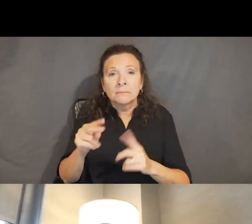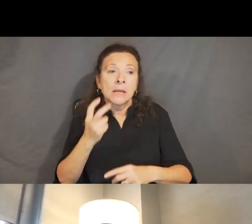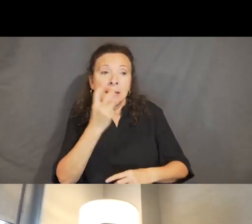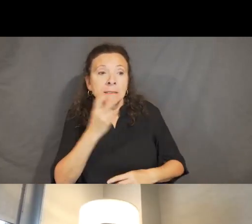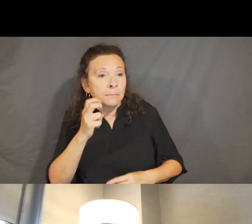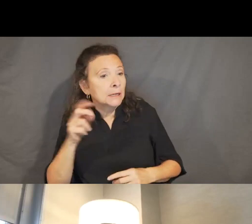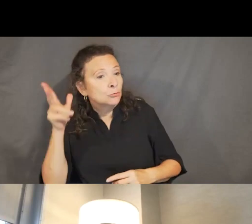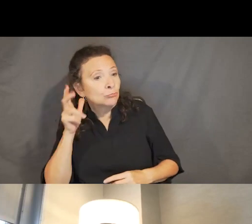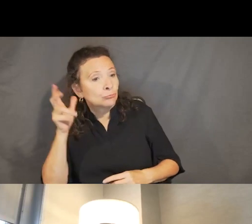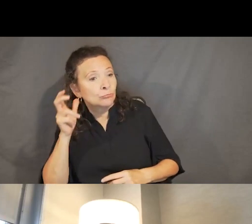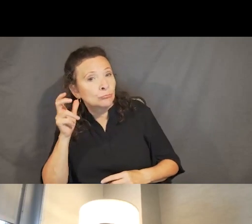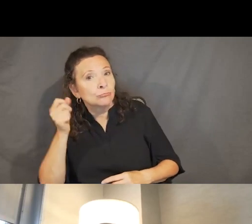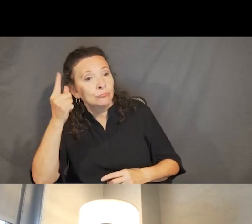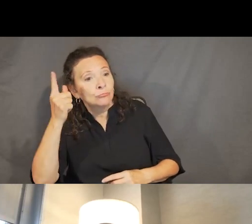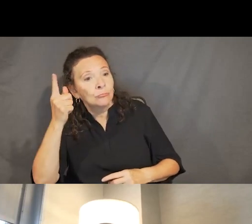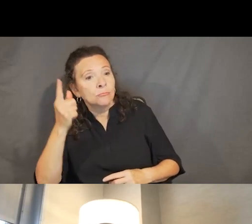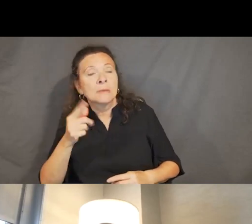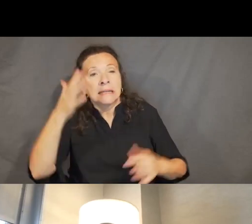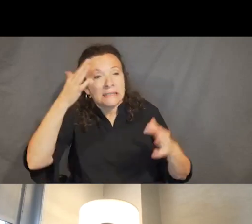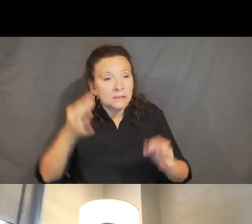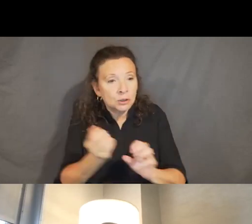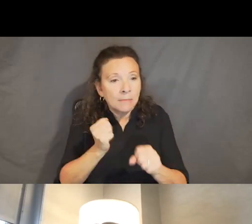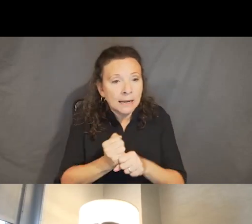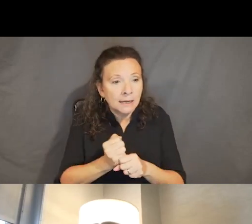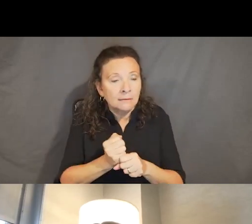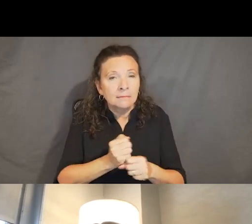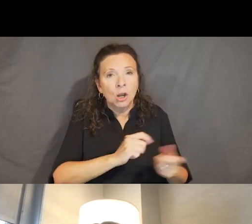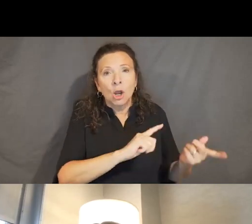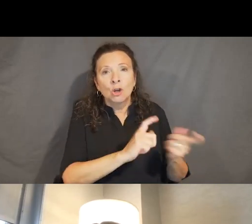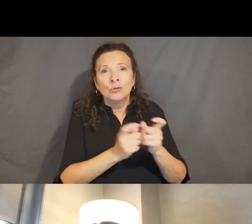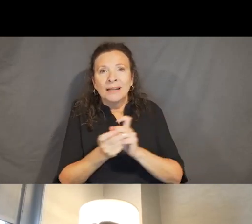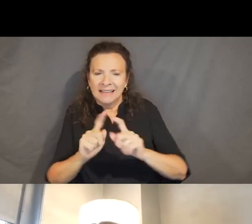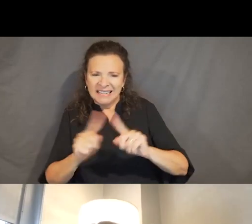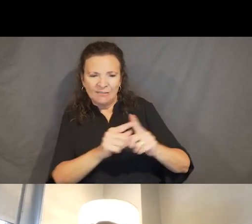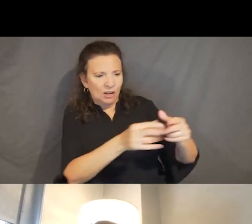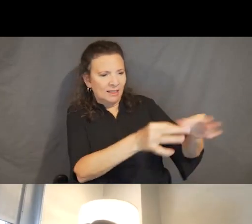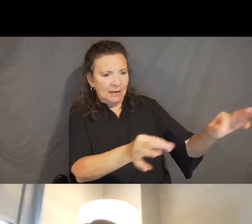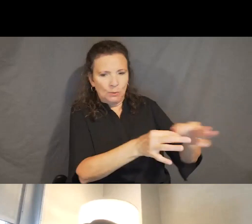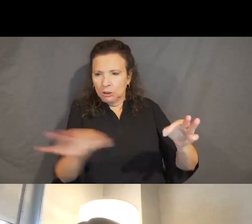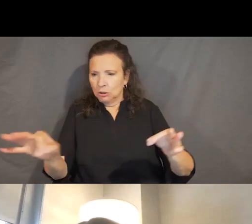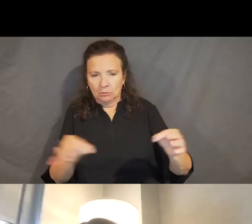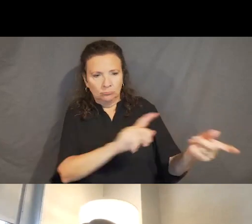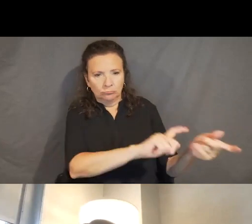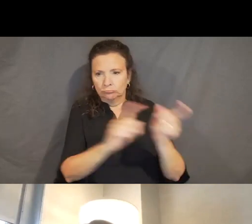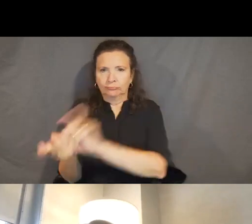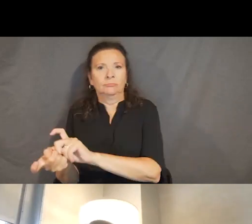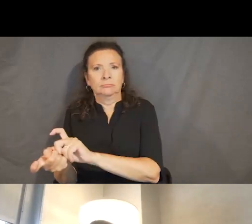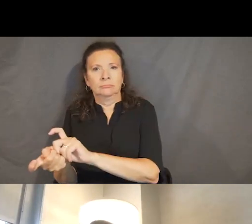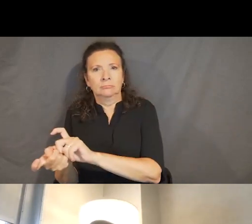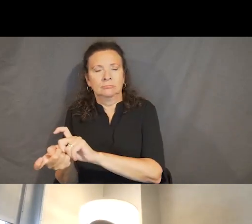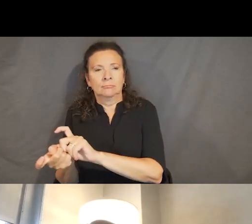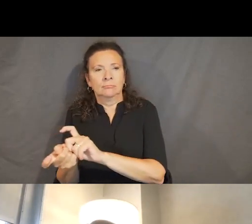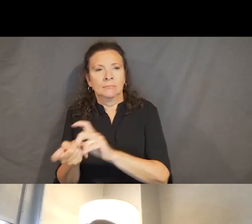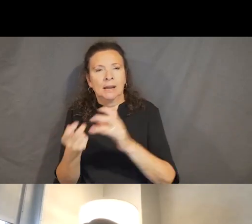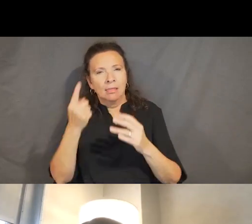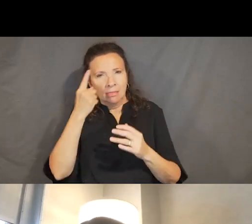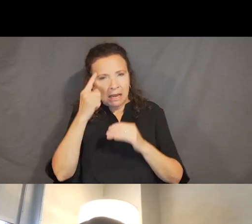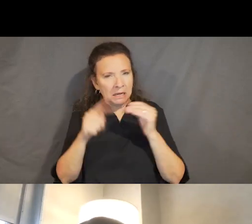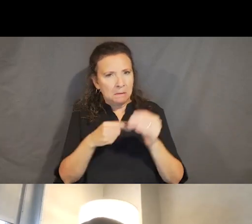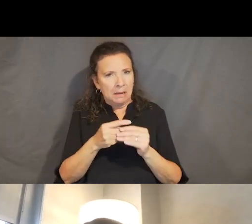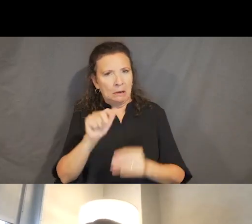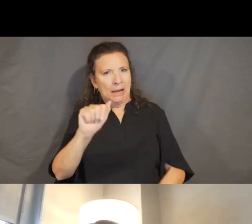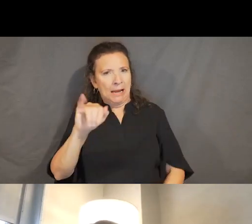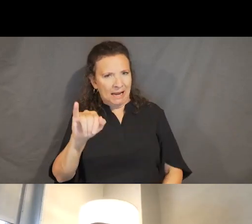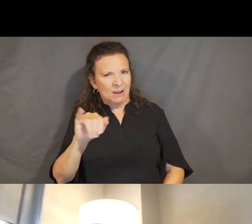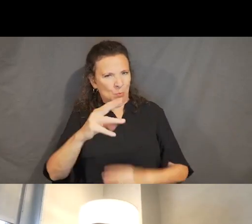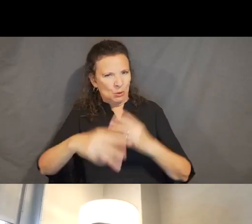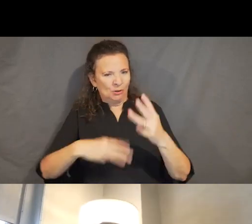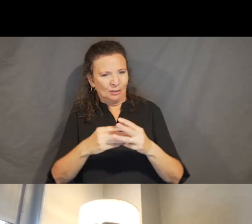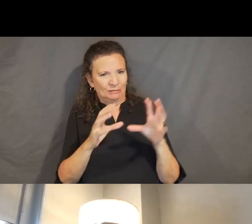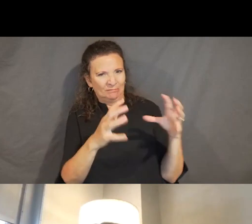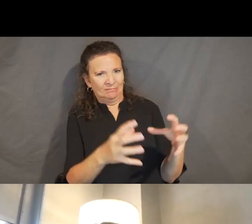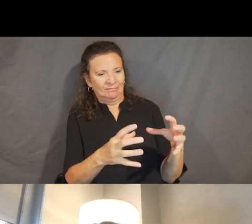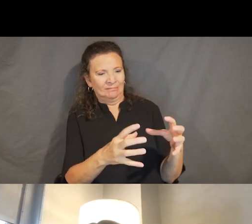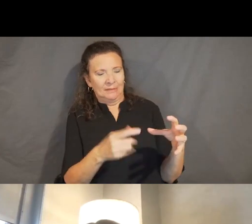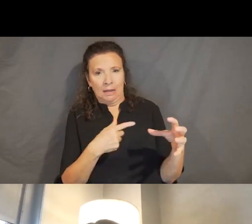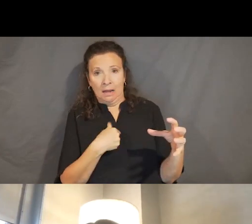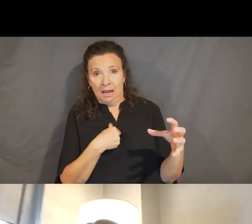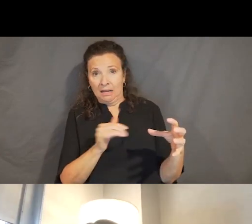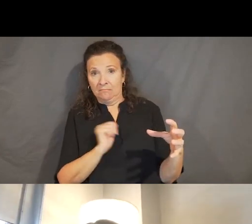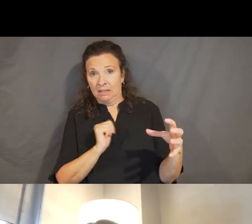and more. So, as we think about this world of AI, I was cautious and not ready to play,